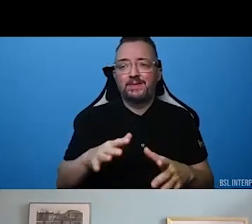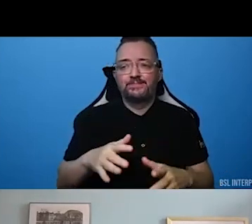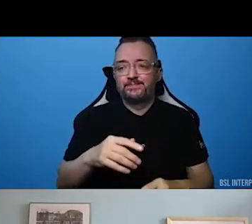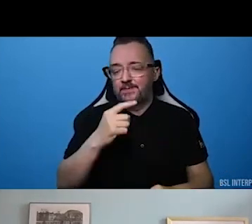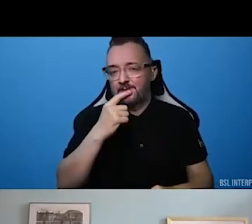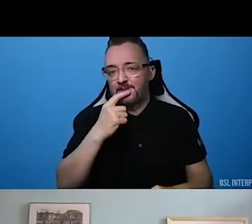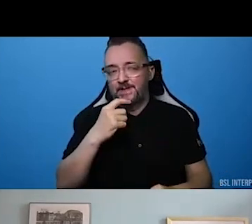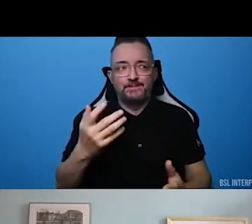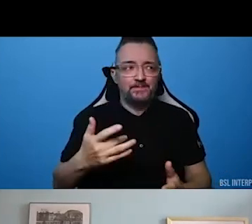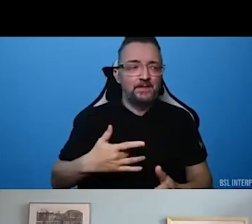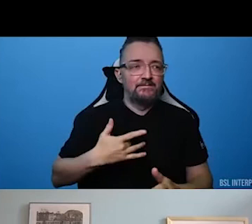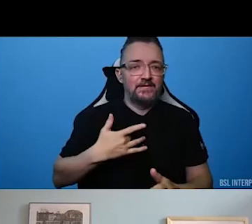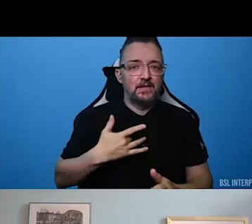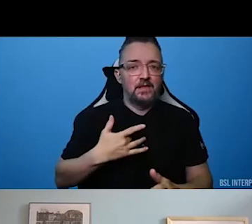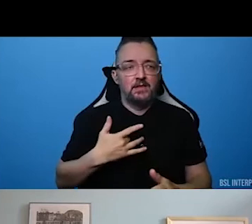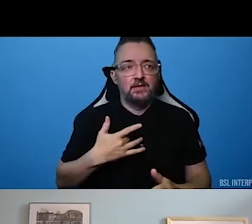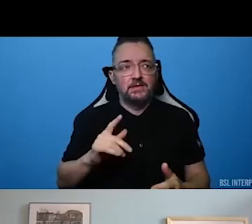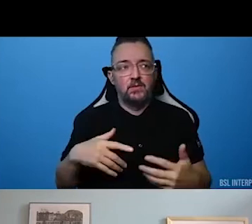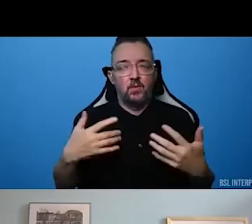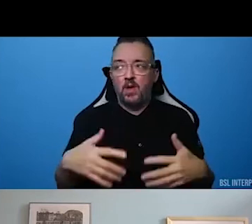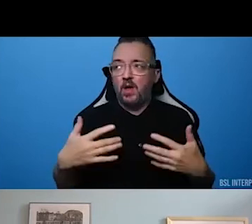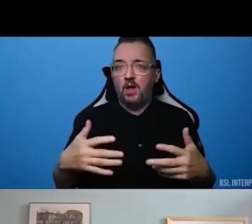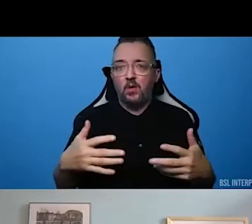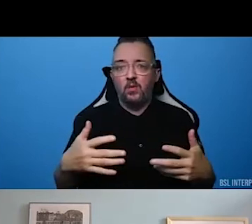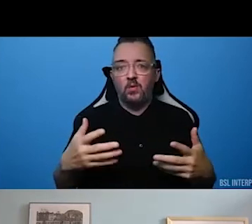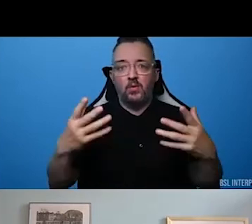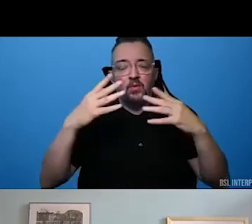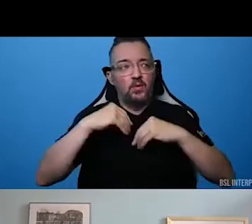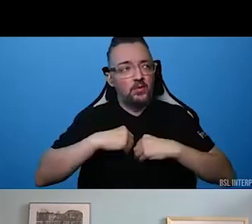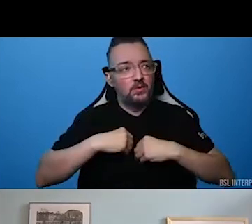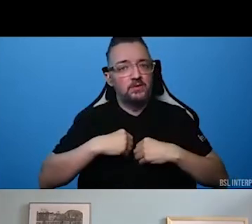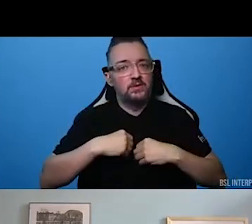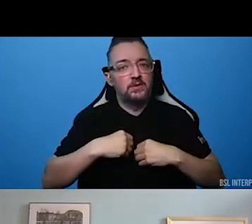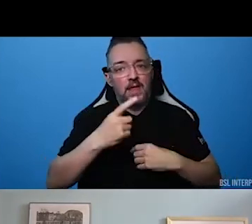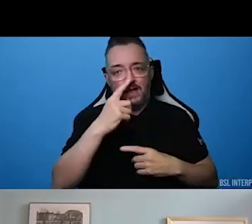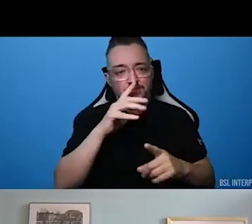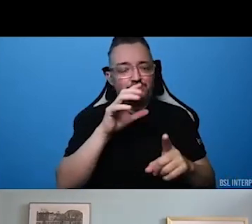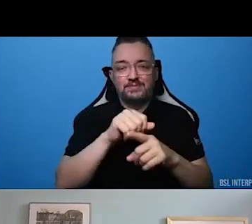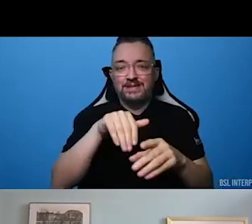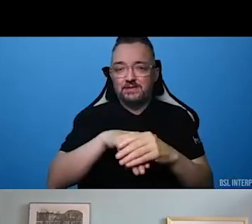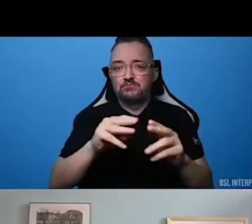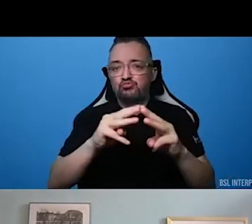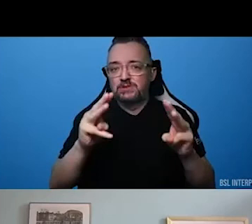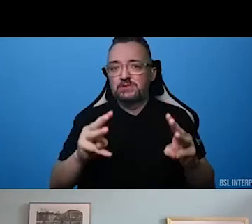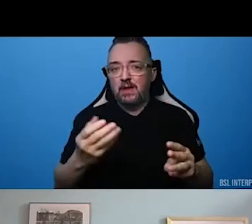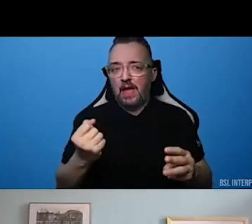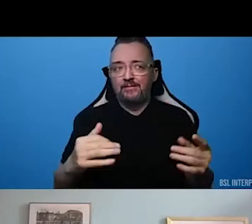you get that feeling of kind of awe and reverence and that you can sometimes get in a museum or a gallery and there's this feeling